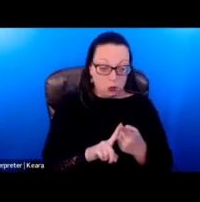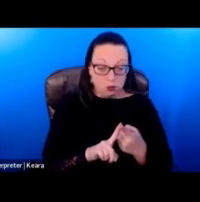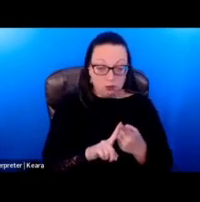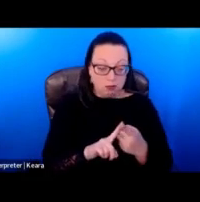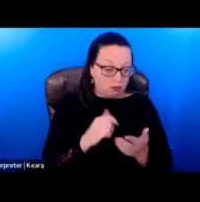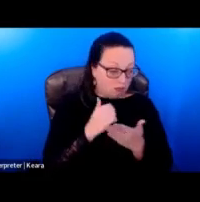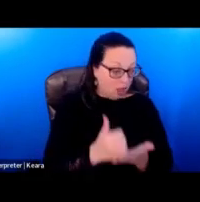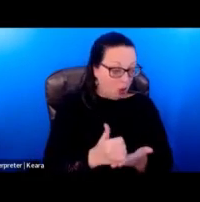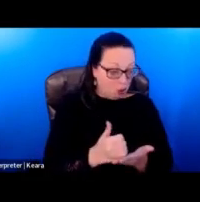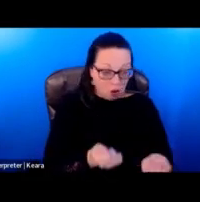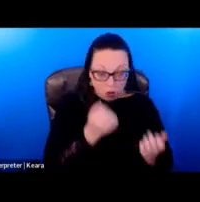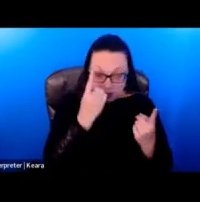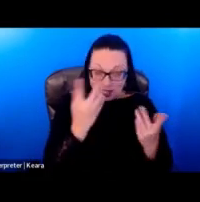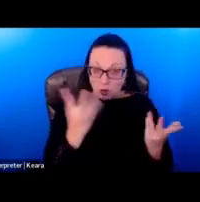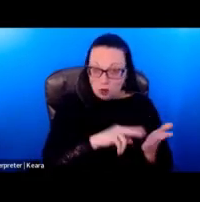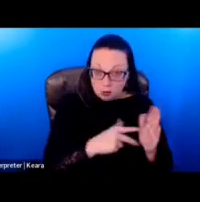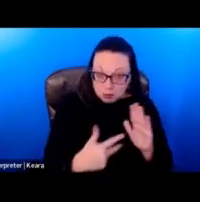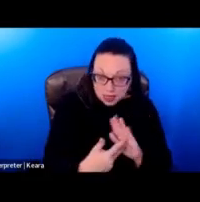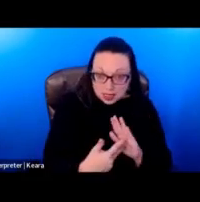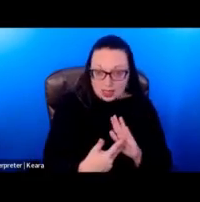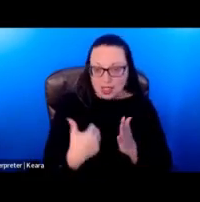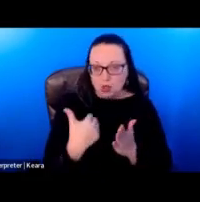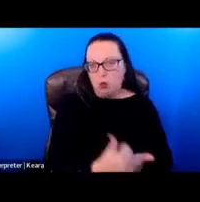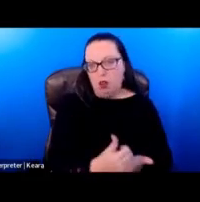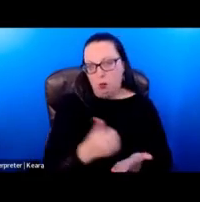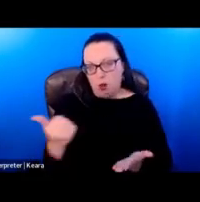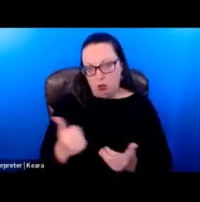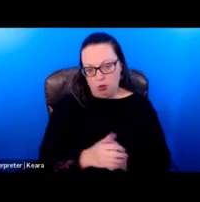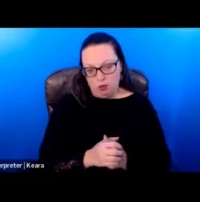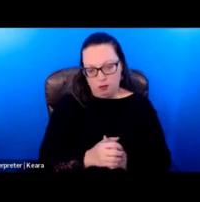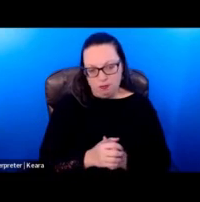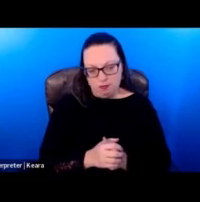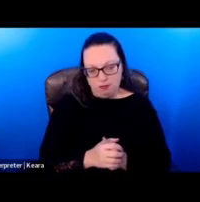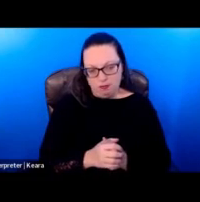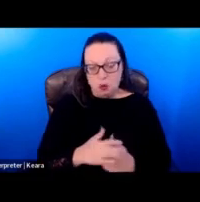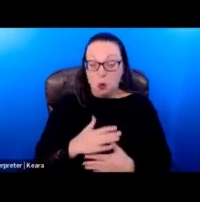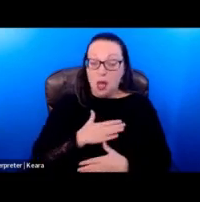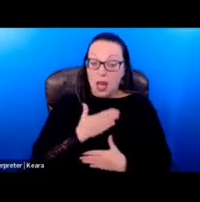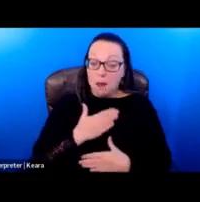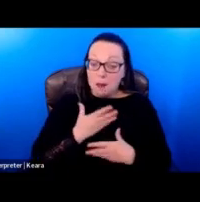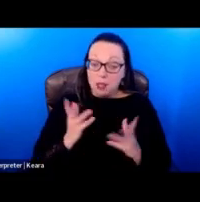help others. And so I'm happy to talk with with folks about about